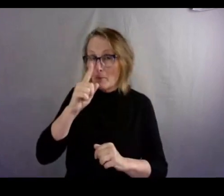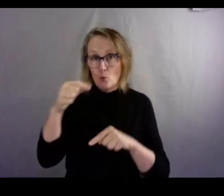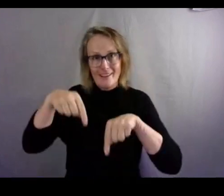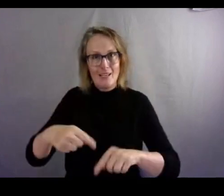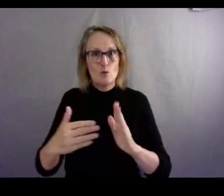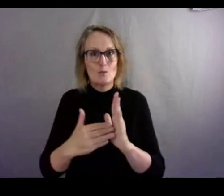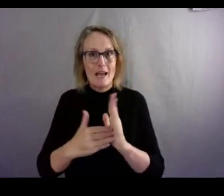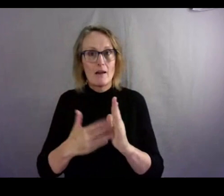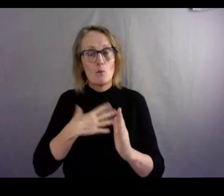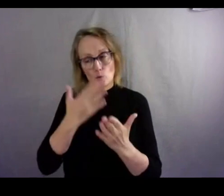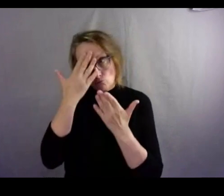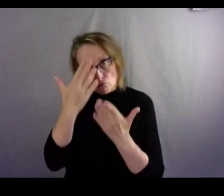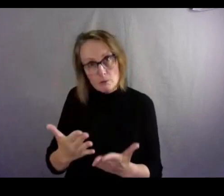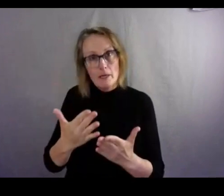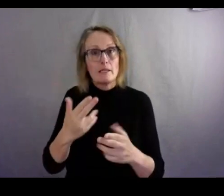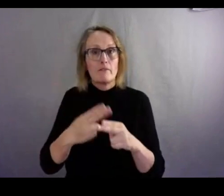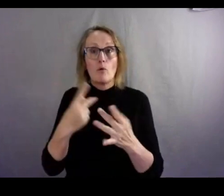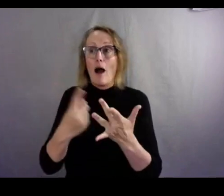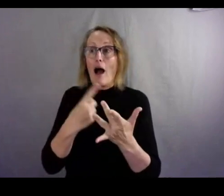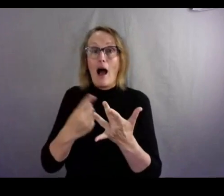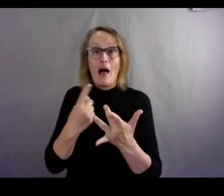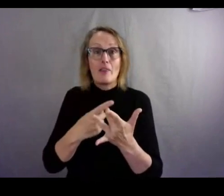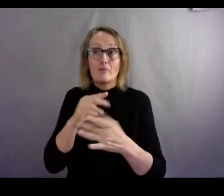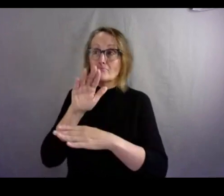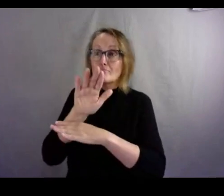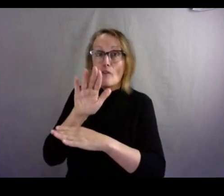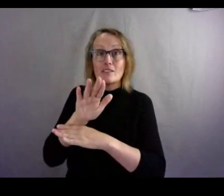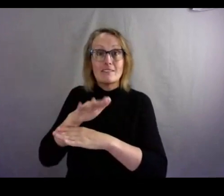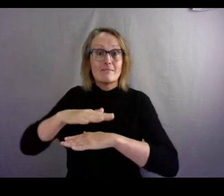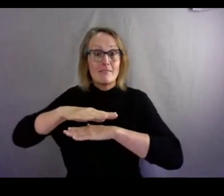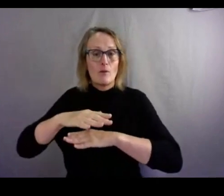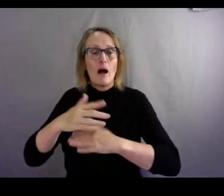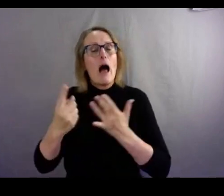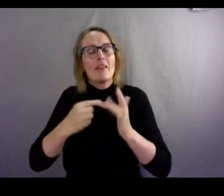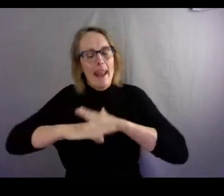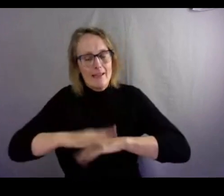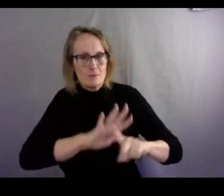and pay my respect to other lands from across the nation, from where people are dialling in from